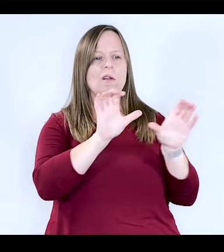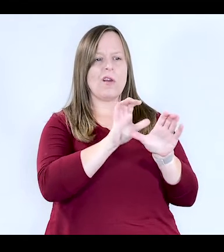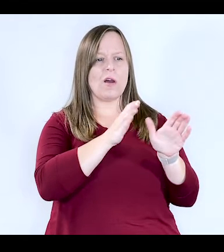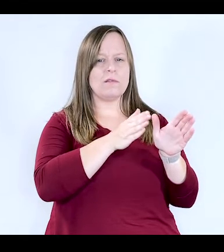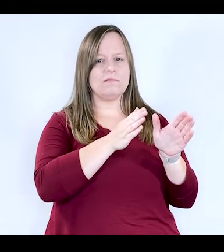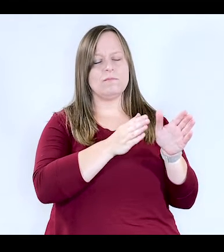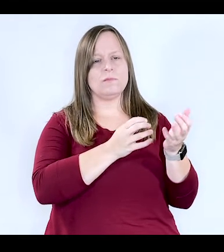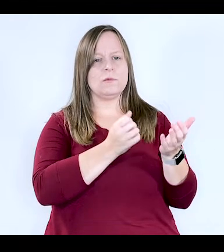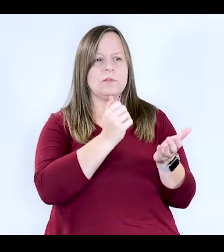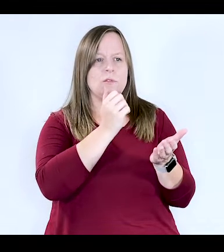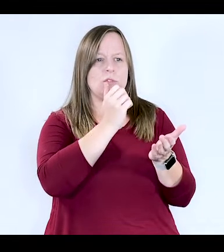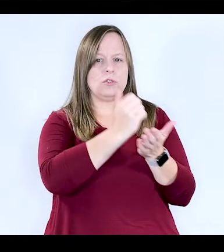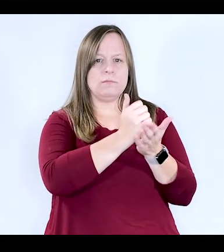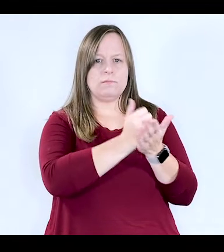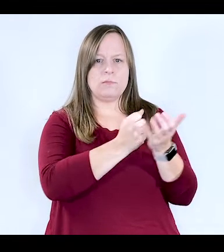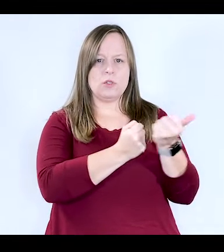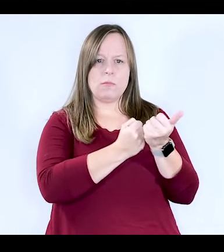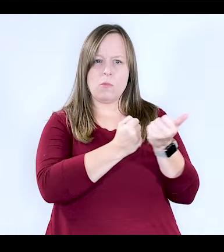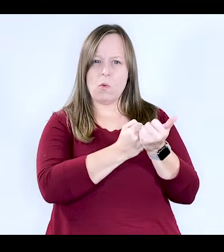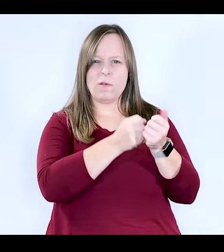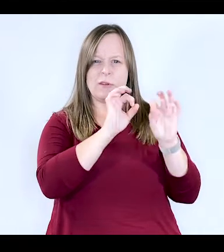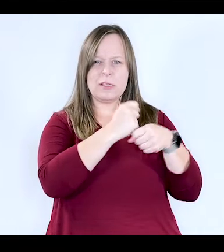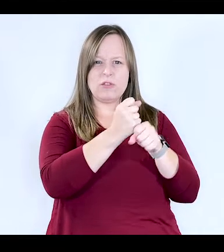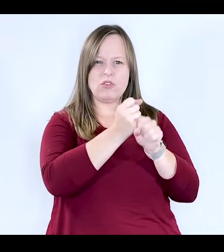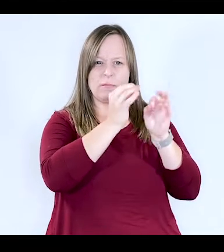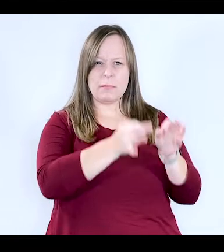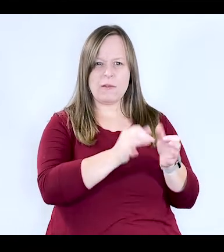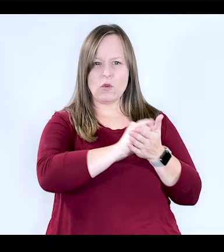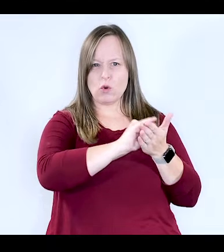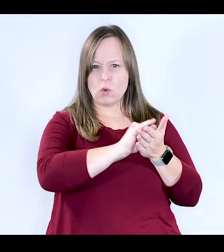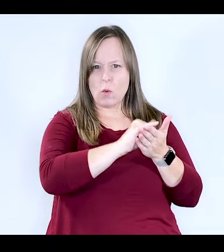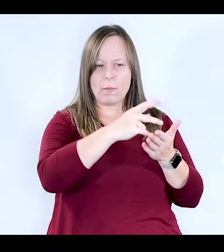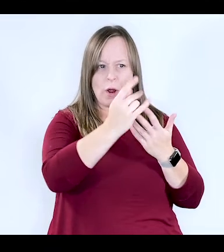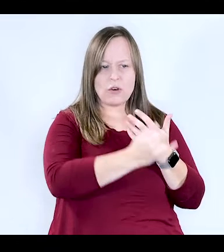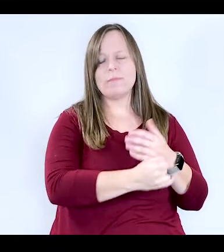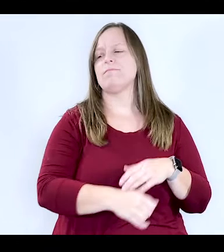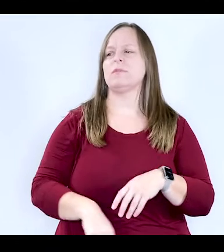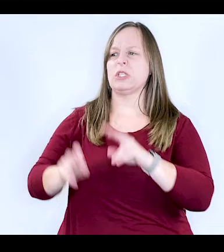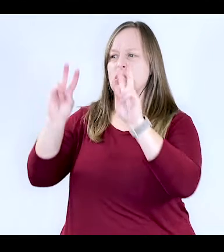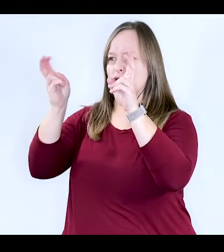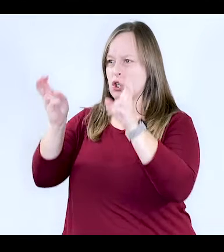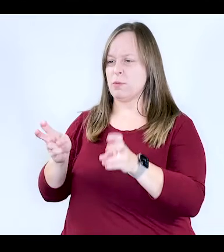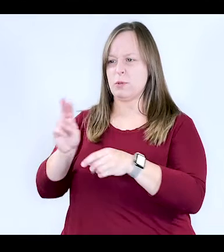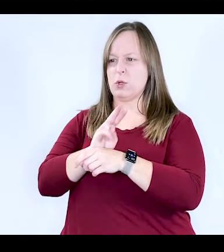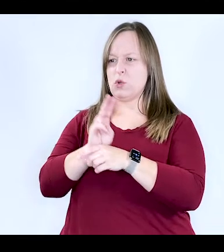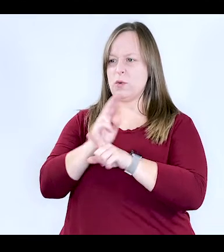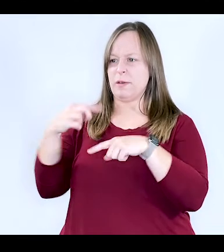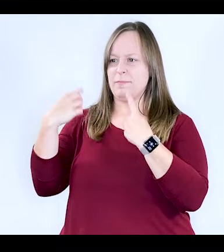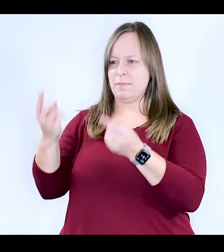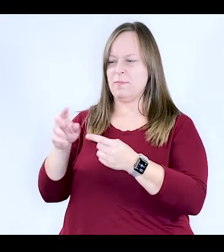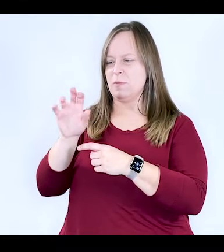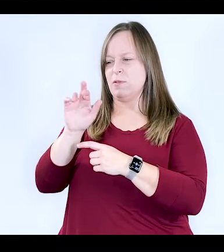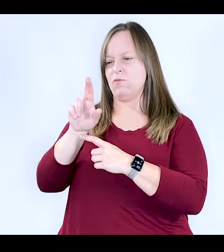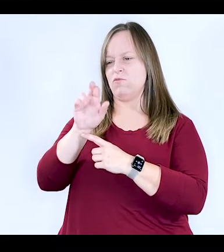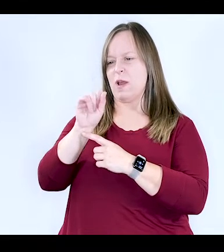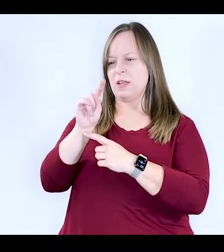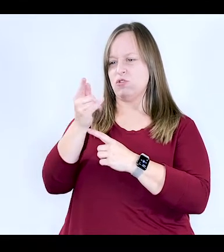with the supported decision making New York project. And one of the terms that you've used as we've been talking about this process is restoration,